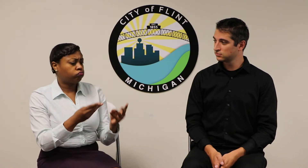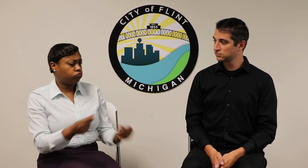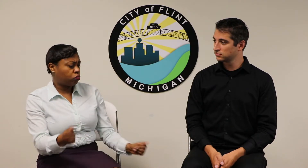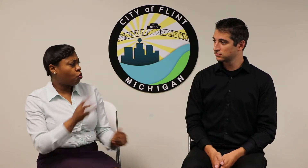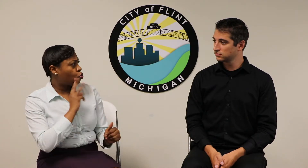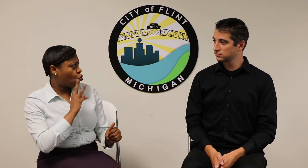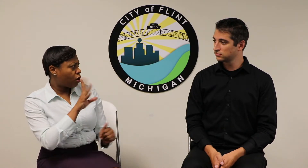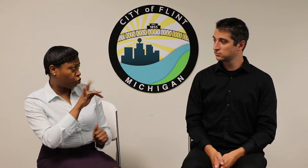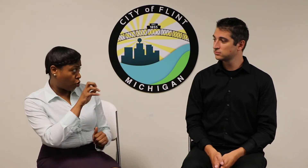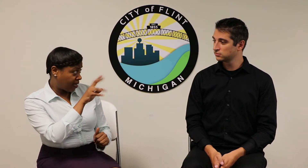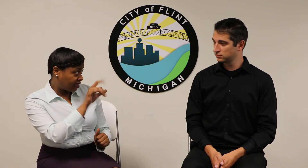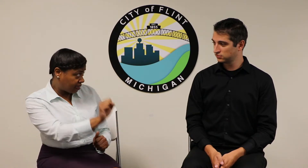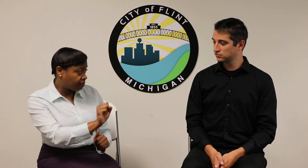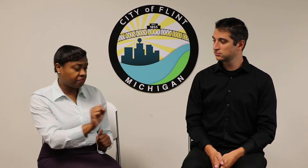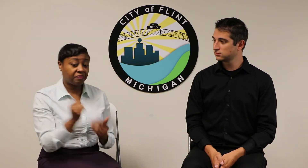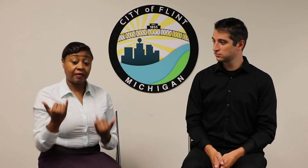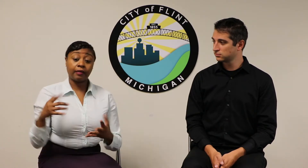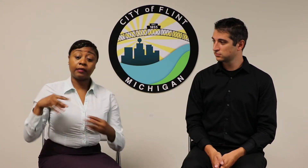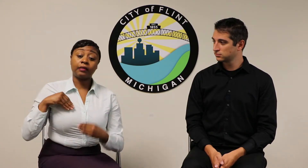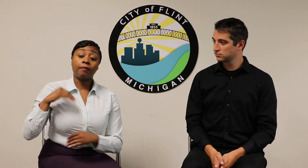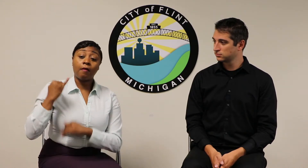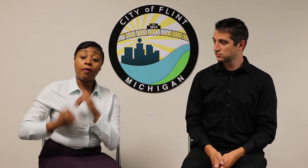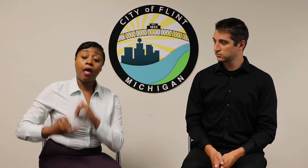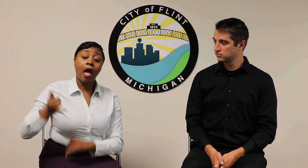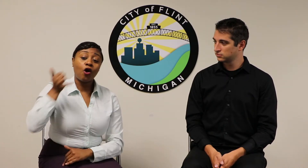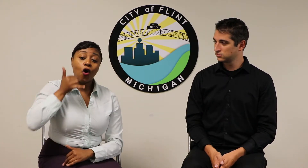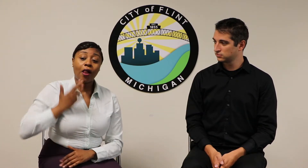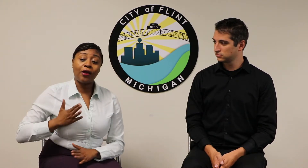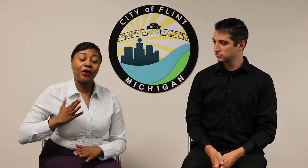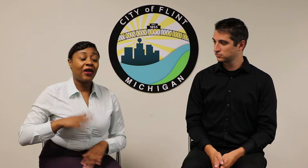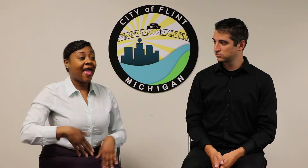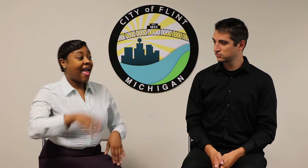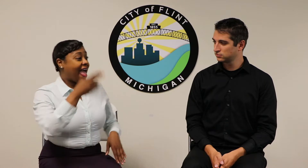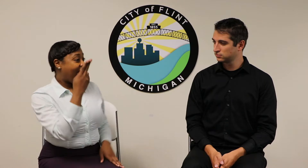We're going to take this last caller.